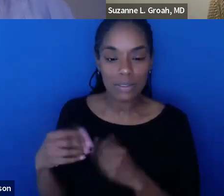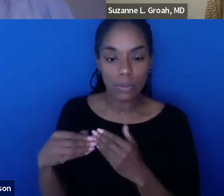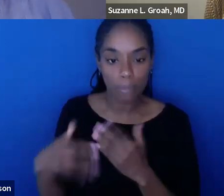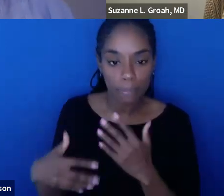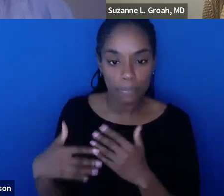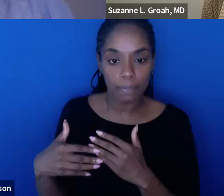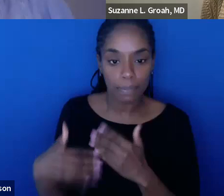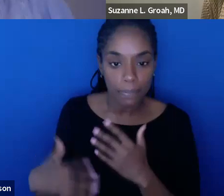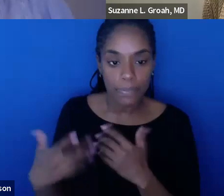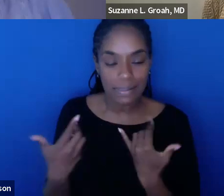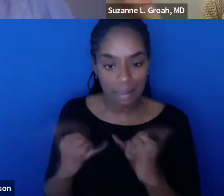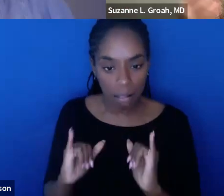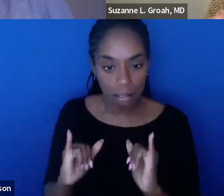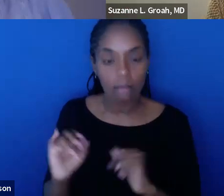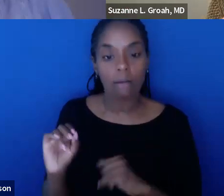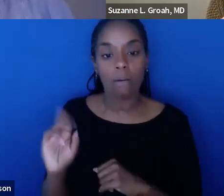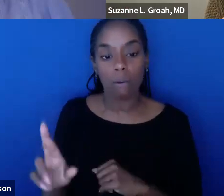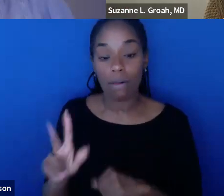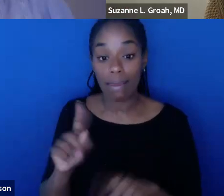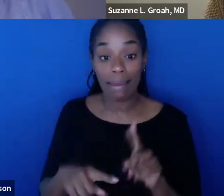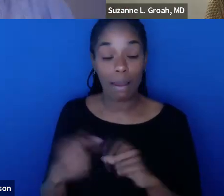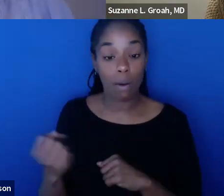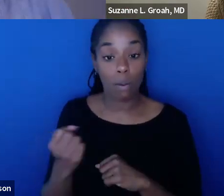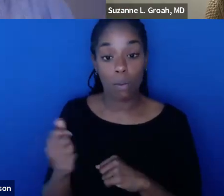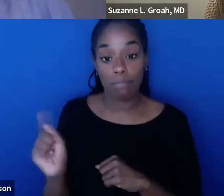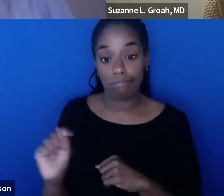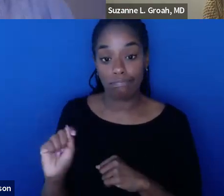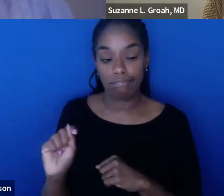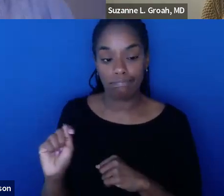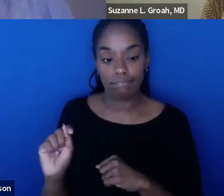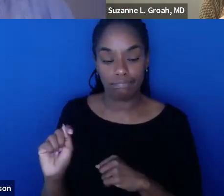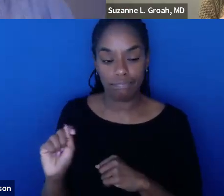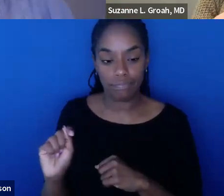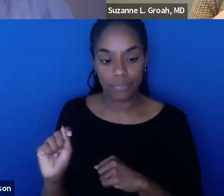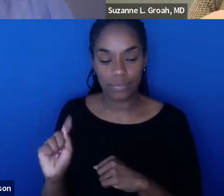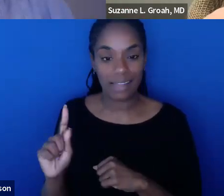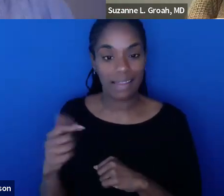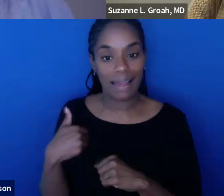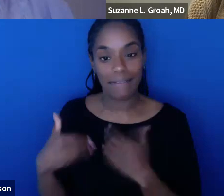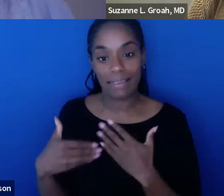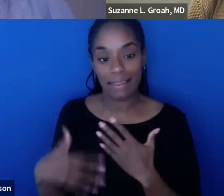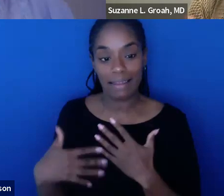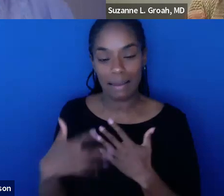Or are they not able to hold urine and they’re incontinent and have leakage because of a problem with the sphincter?